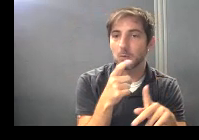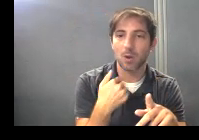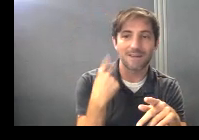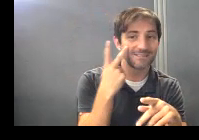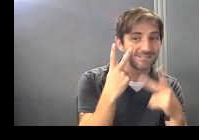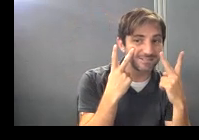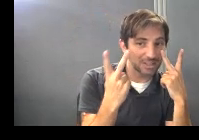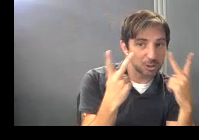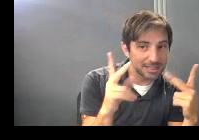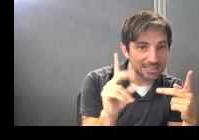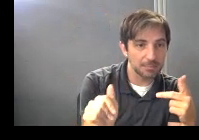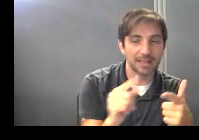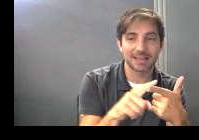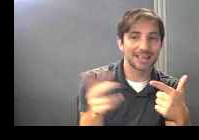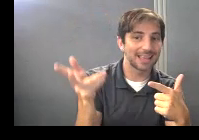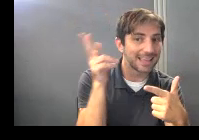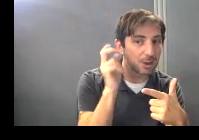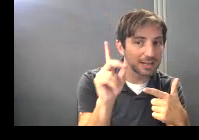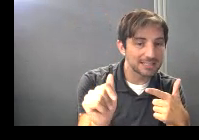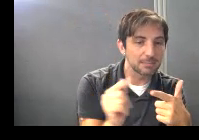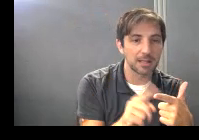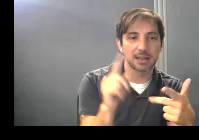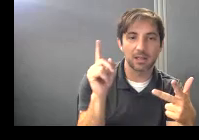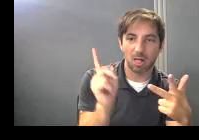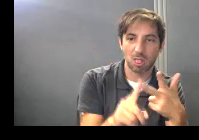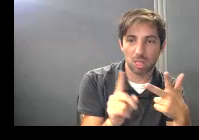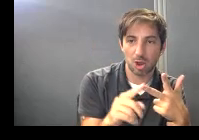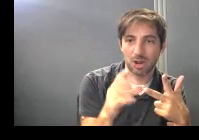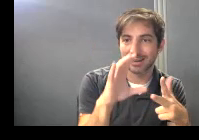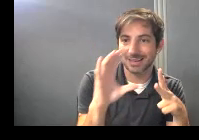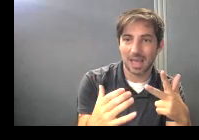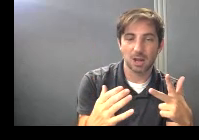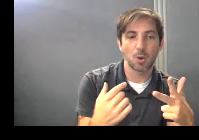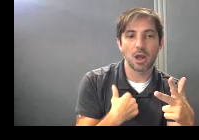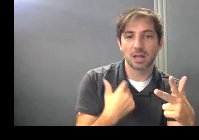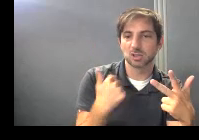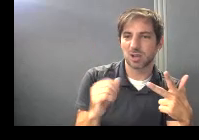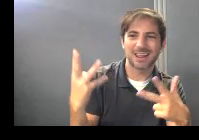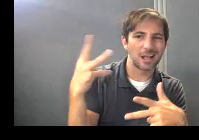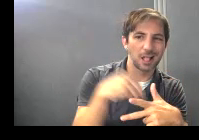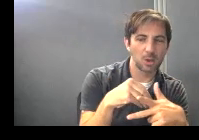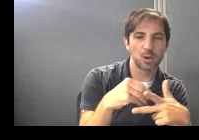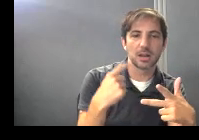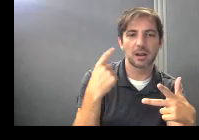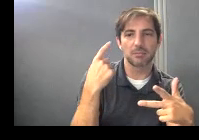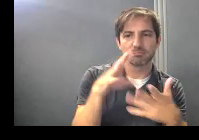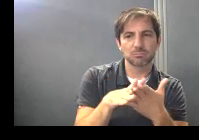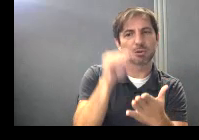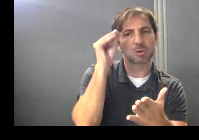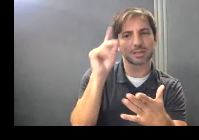CARING DISABILITIES, AND THEN THE THIRD CATEGORY, I TRY TO INCLUDE COGNITIVE SENSORY PROCESSING,